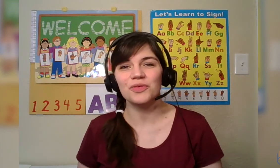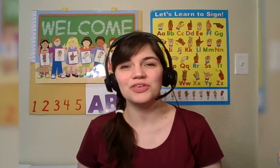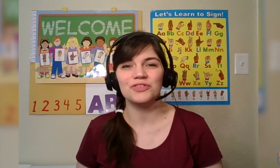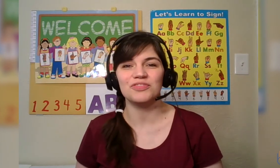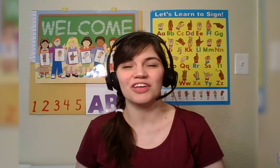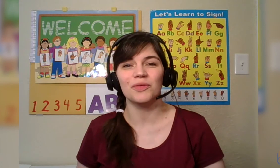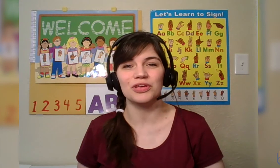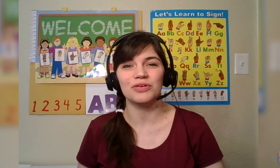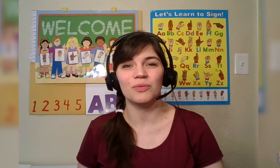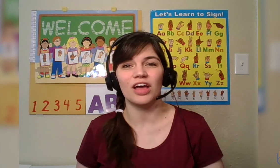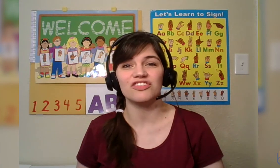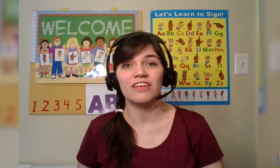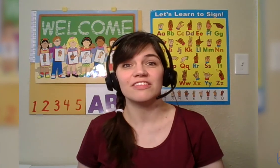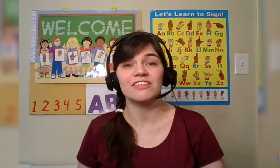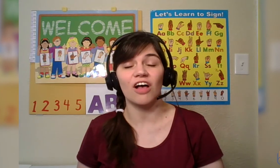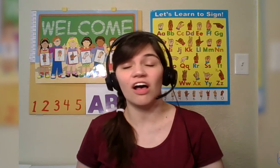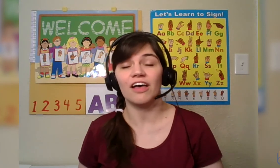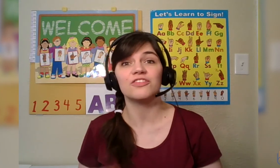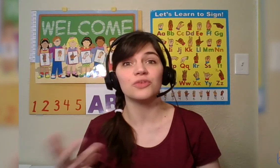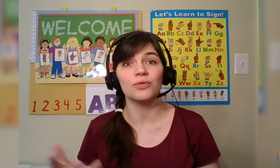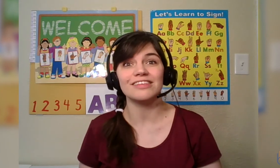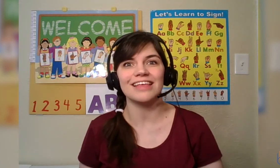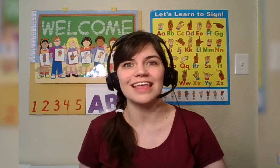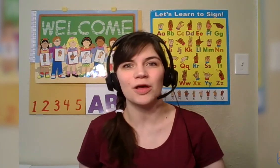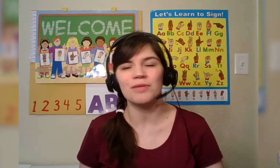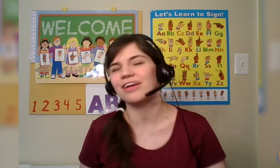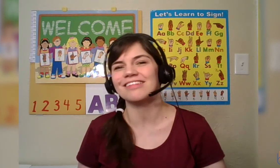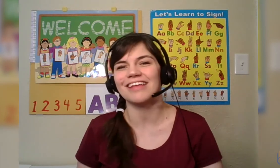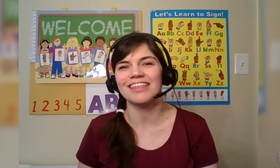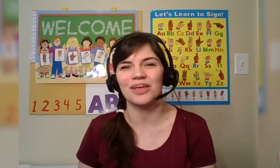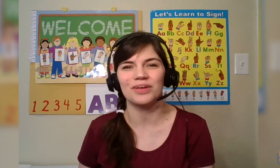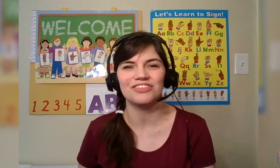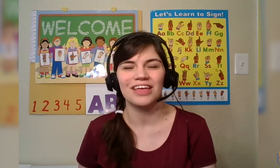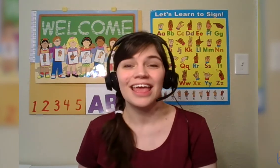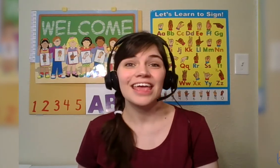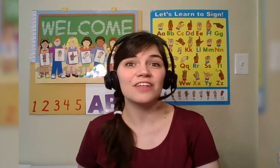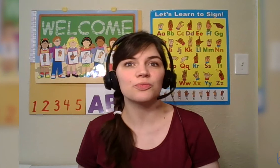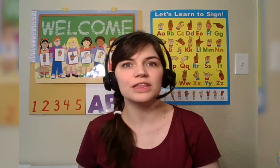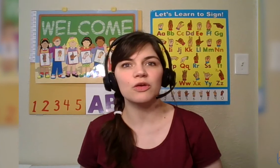a YouTube channel where you can watch "Saw A- Stories" in American Sign Language. It's really